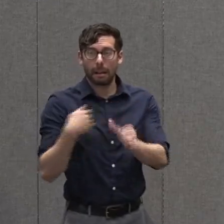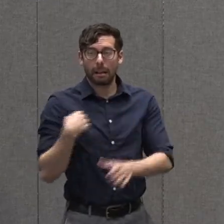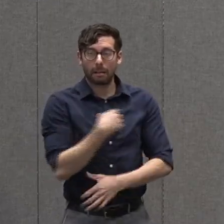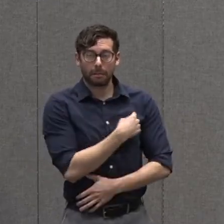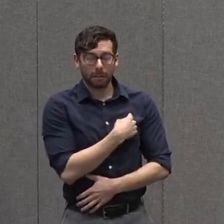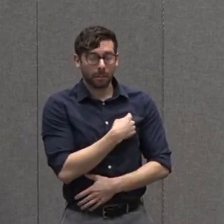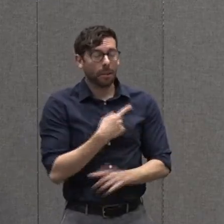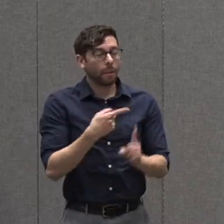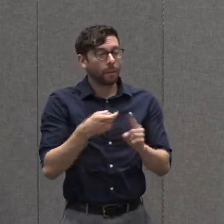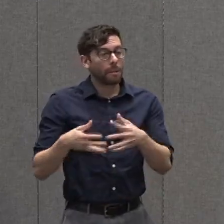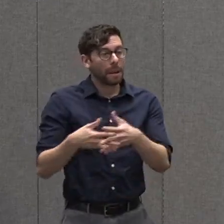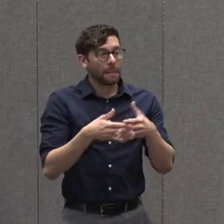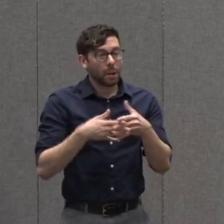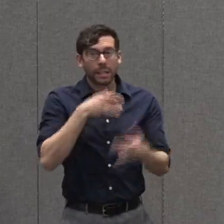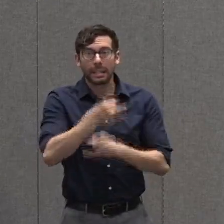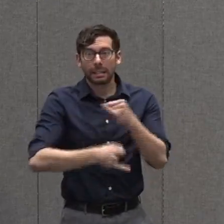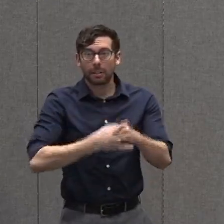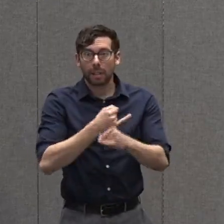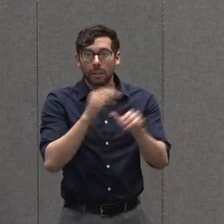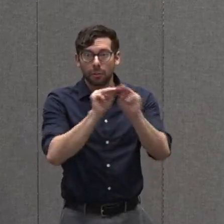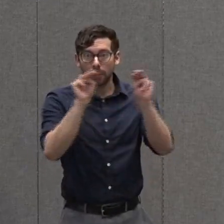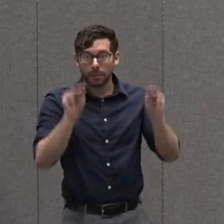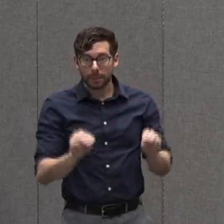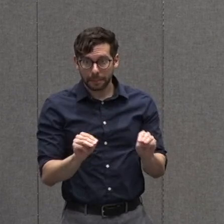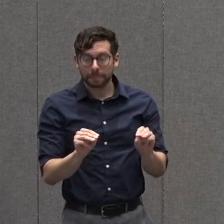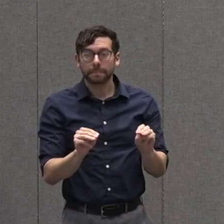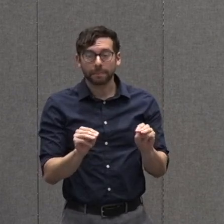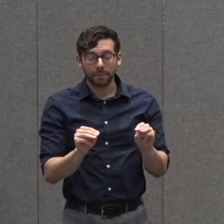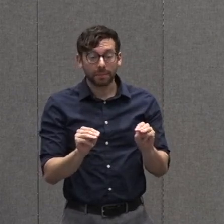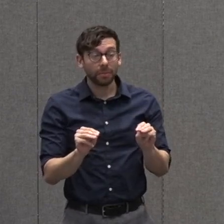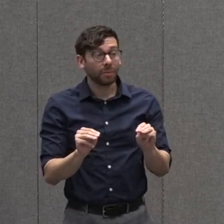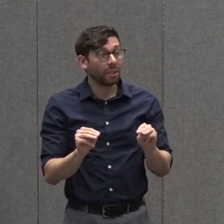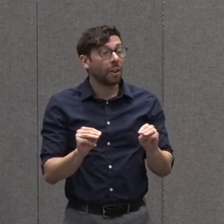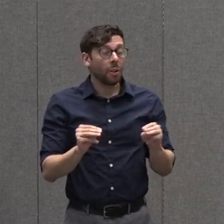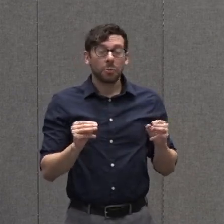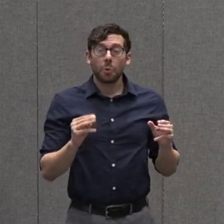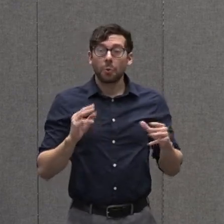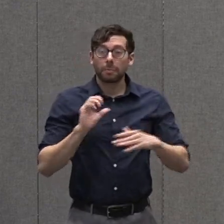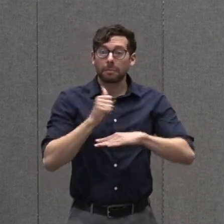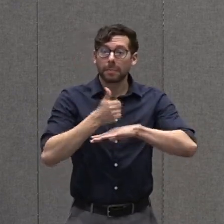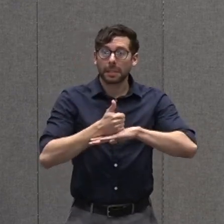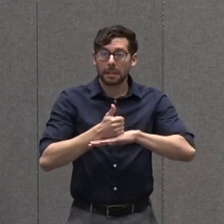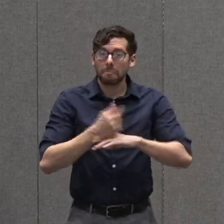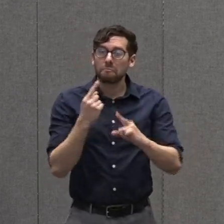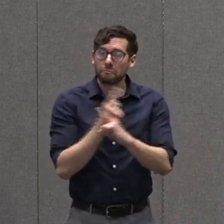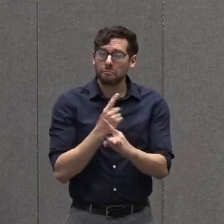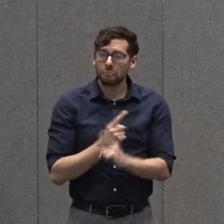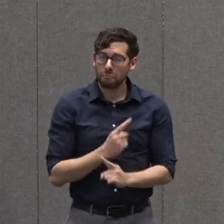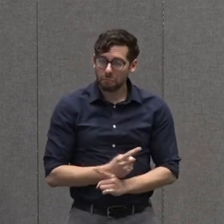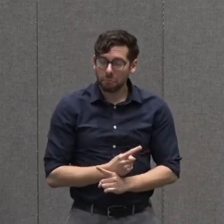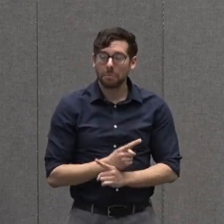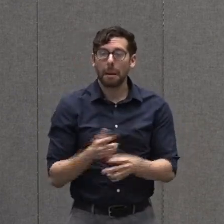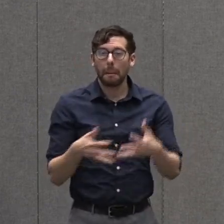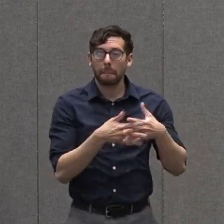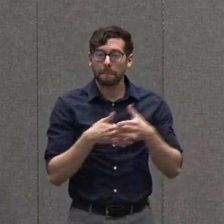Of course, we have our regular American flag here, with the 50 stars, and the 13 stripes in red and white.